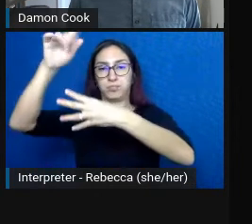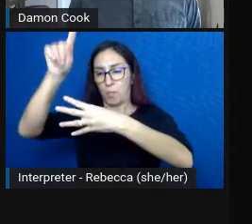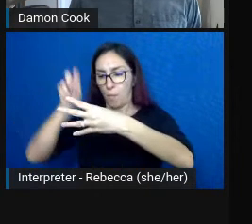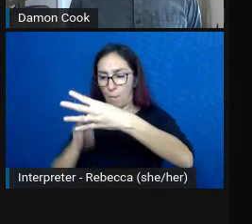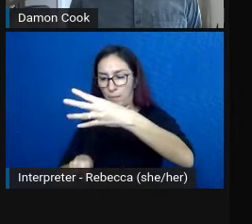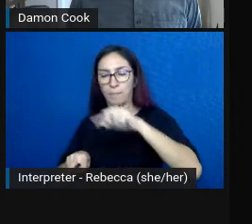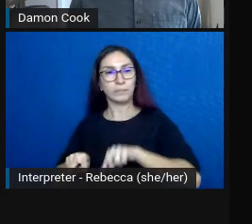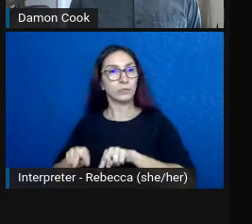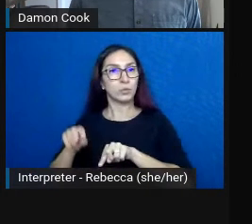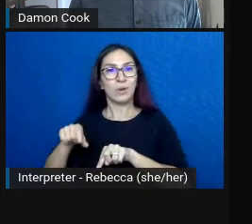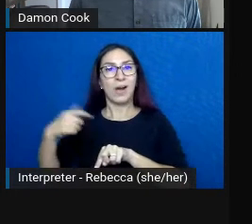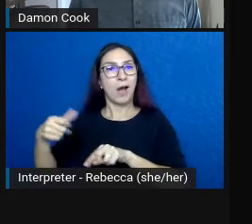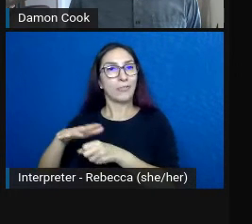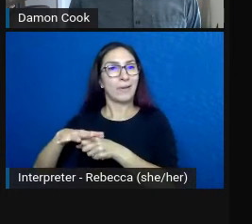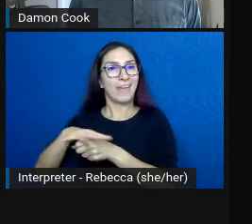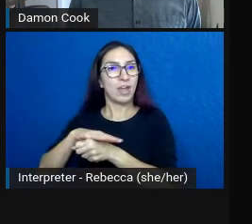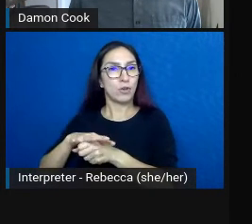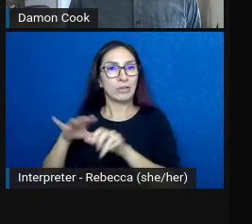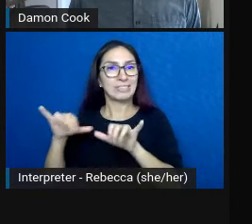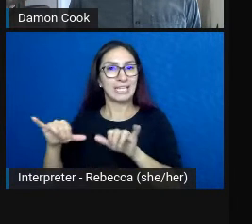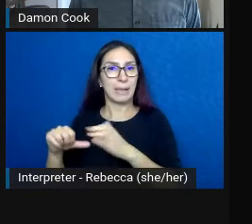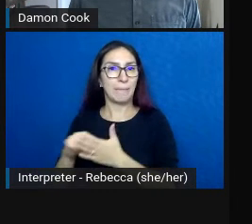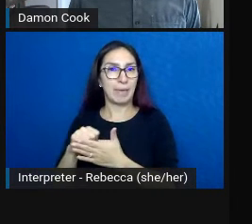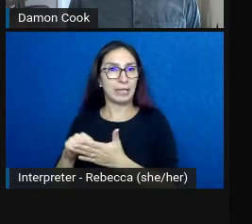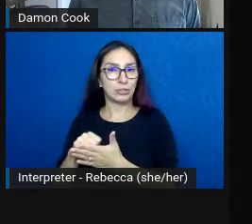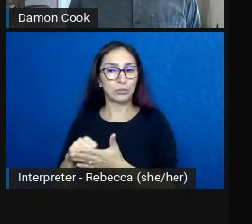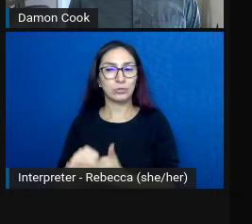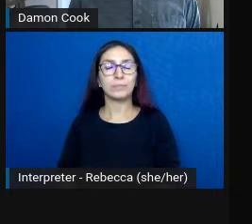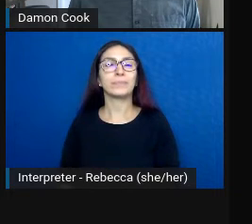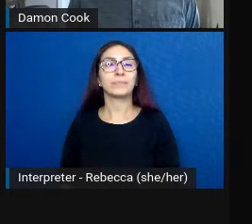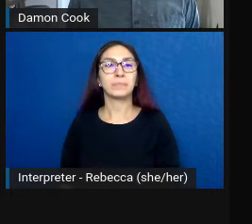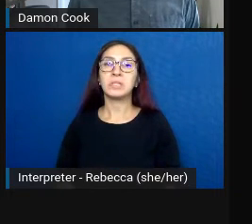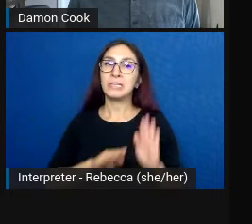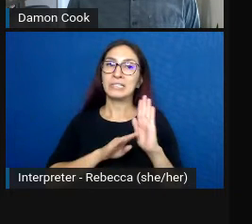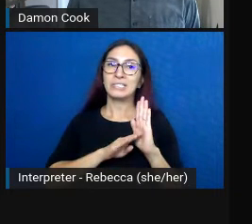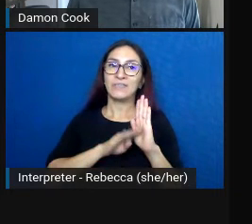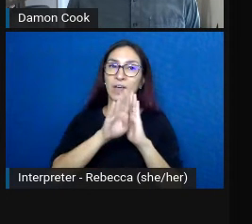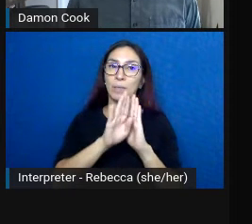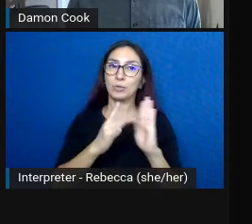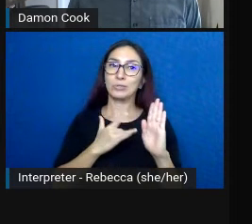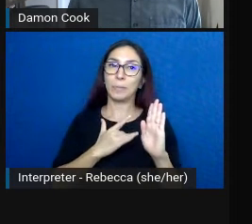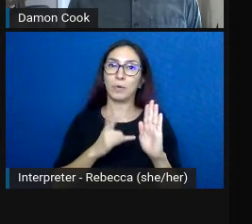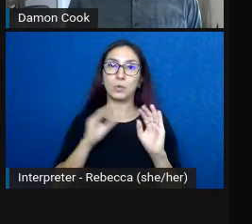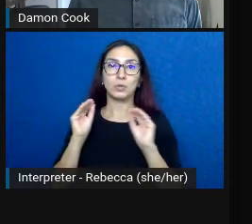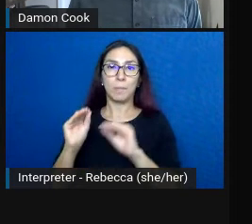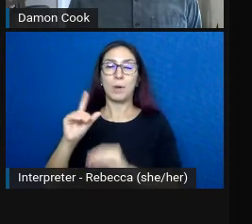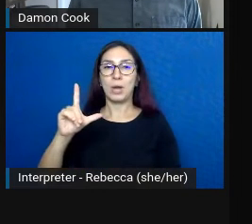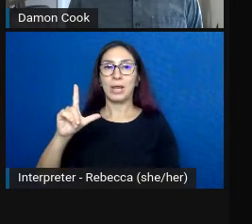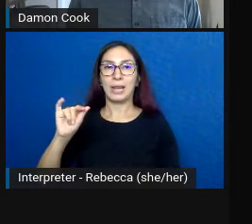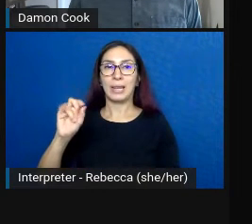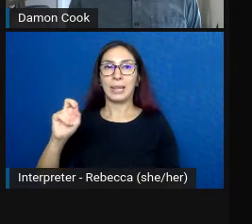Oftentimes, developers will use a link because they do not know how to style a button to remove its button-like appearance.